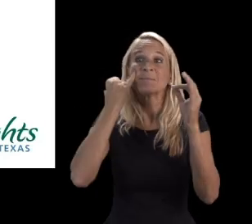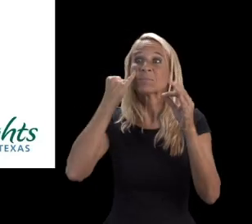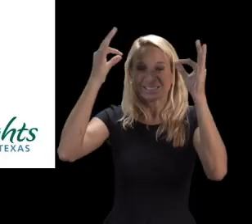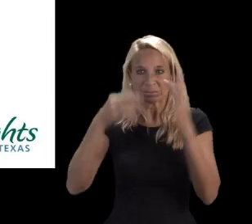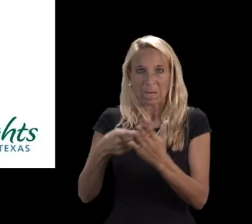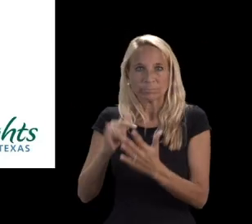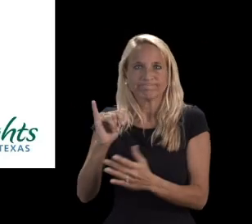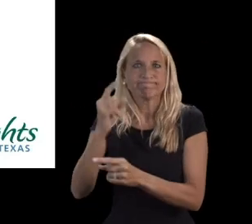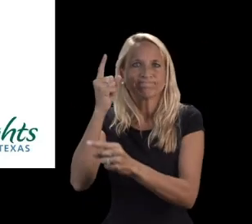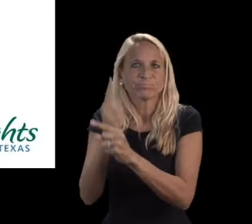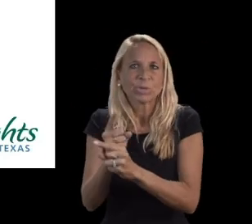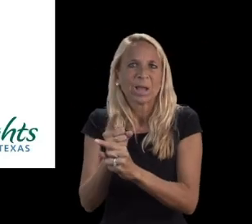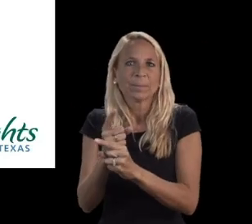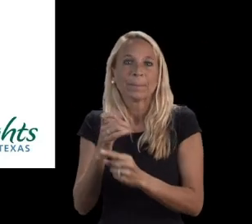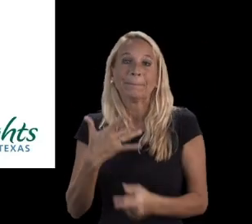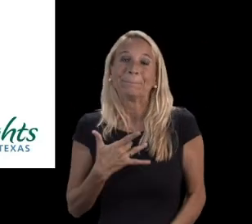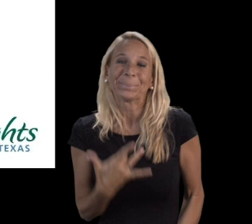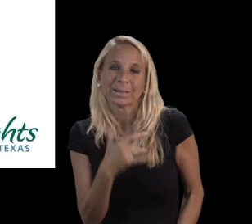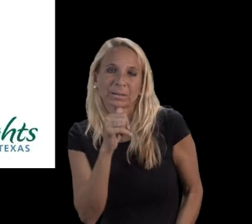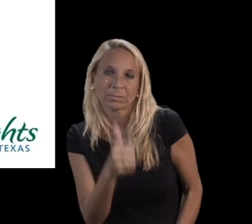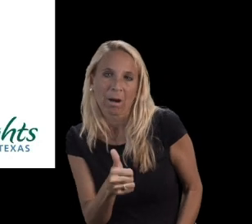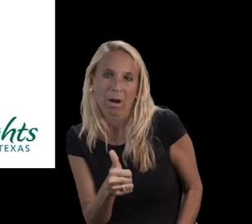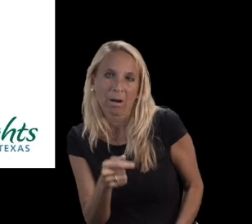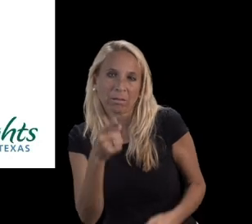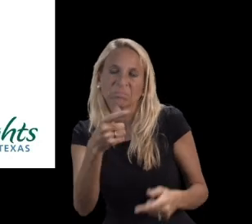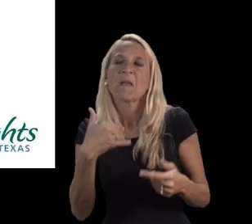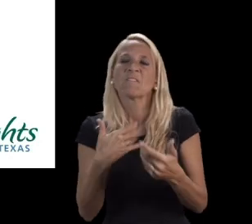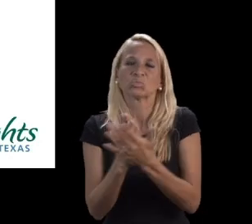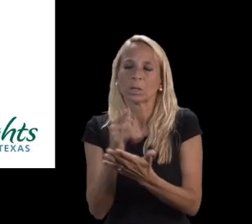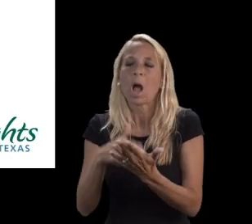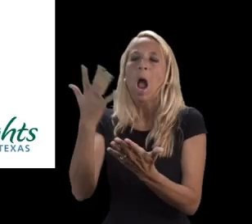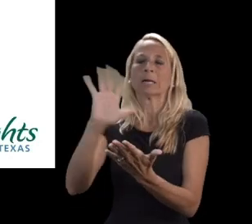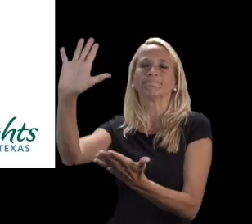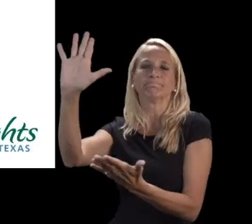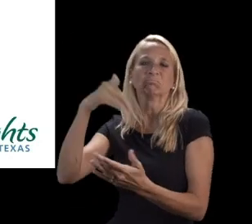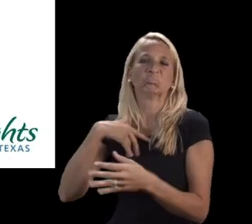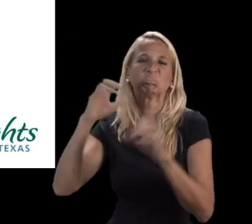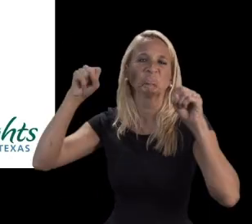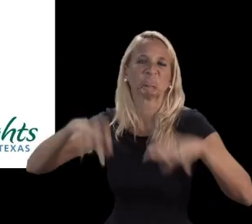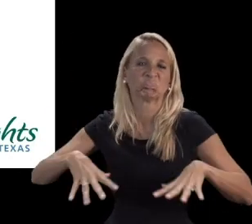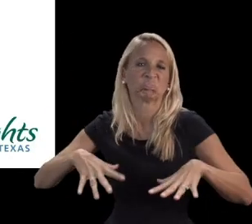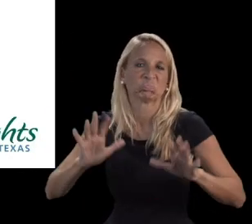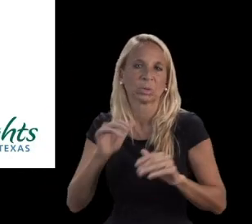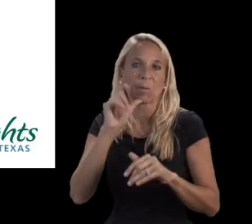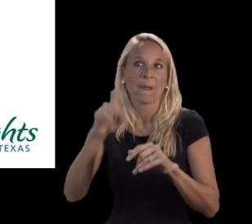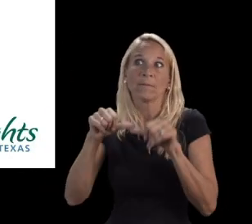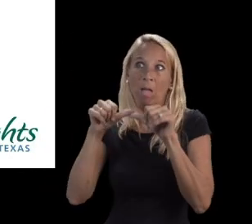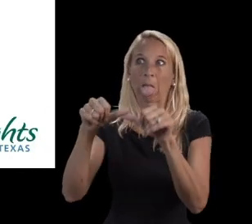which often than not, you're not going to have that circumstance, but you have the right to withdraw rather than proceed to a fair hearing.